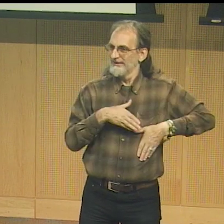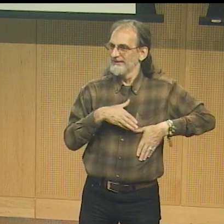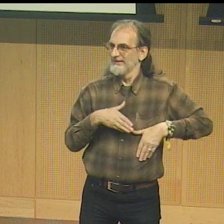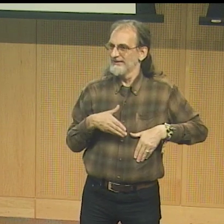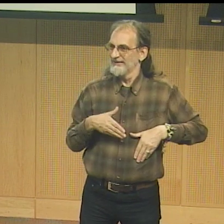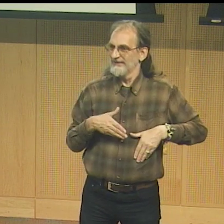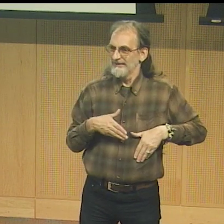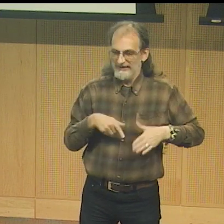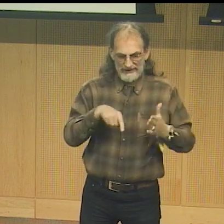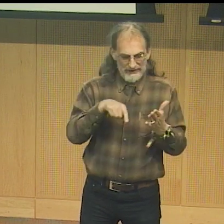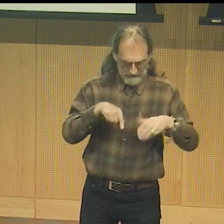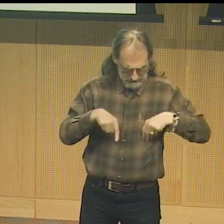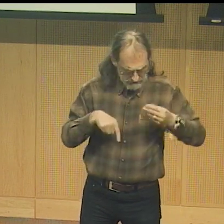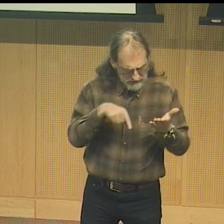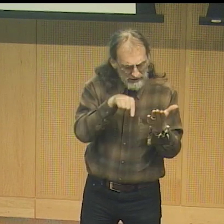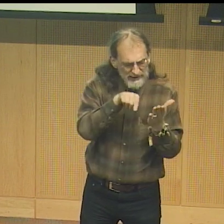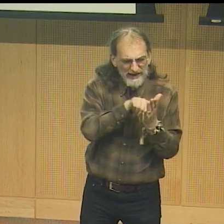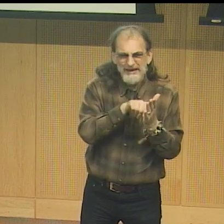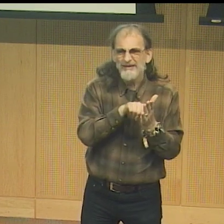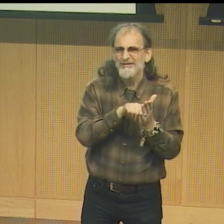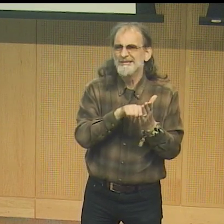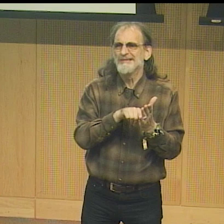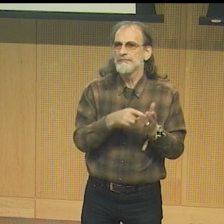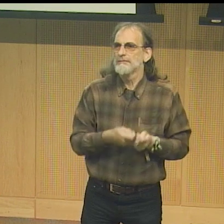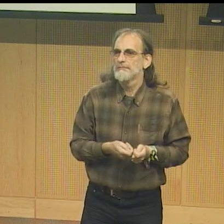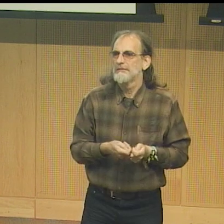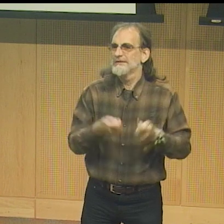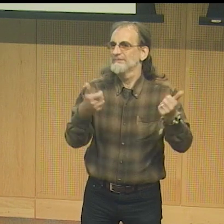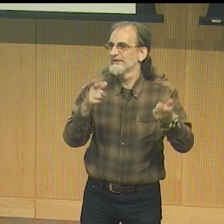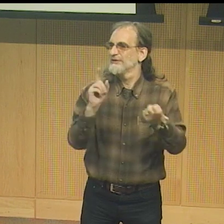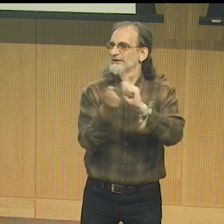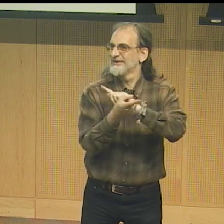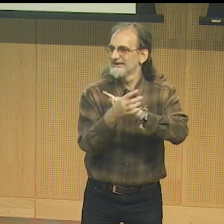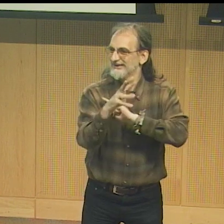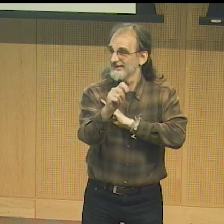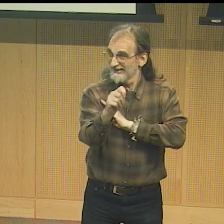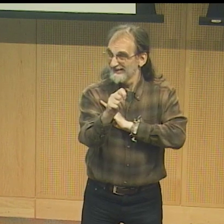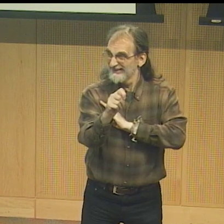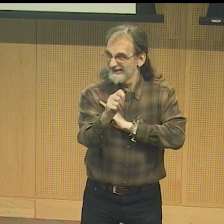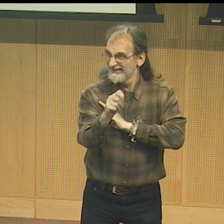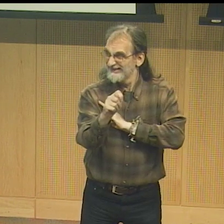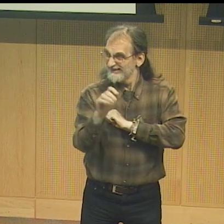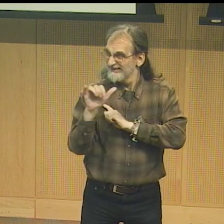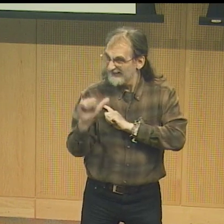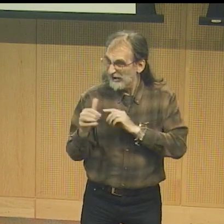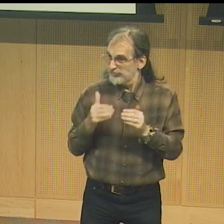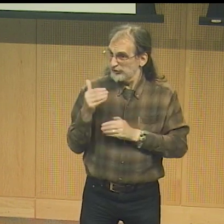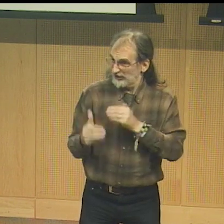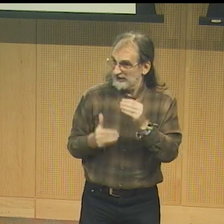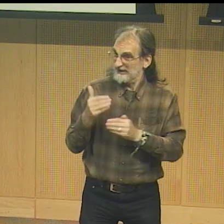Examine the negative and get rid of it, reframe it, change it. And it is a process that requires a lot of work.